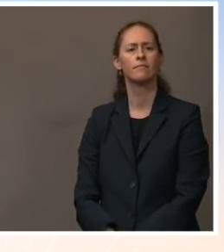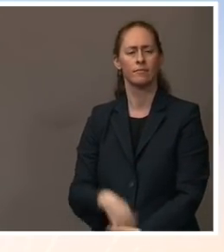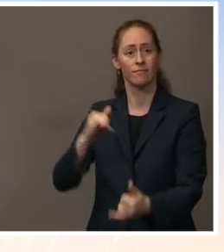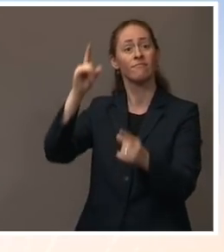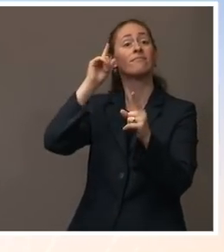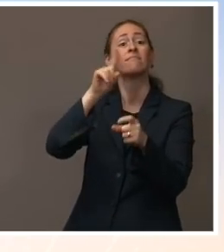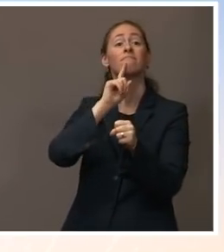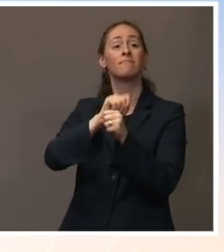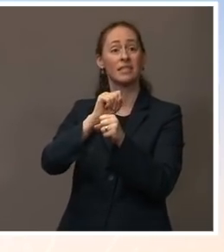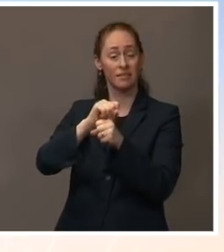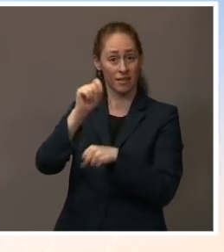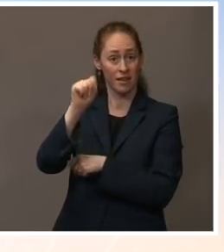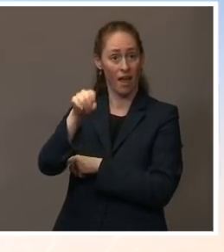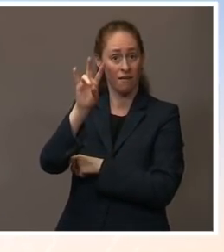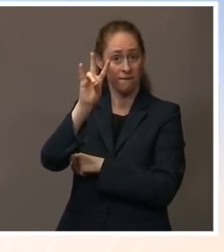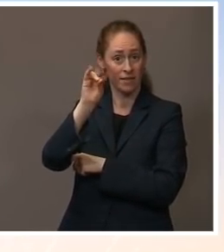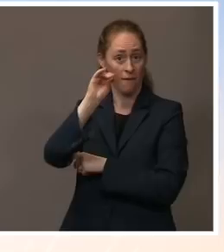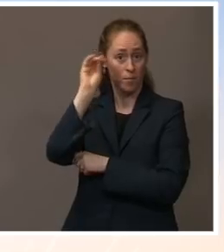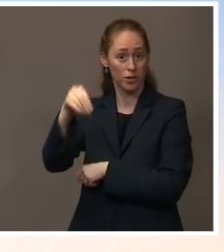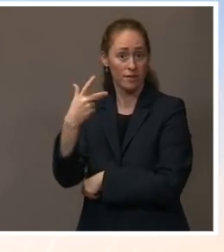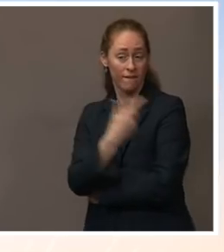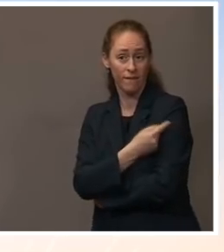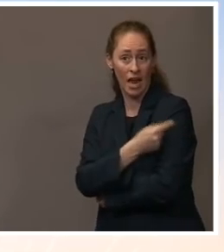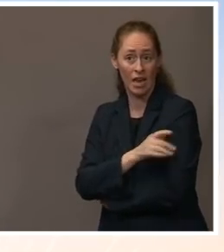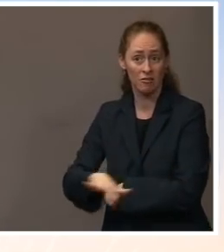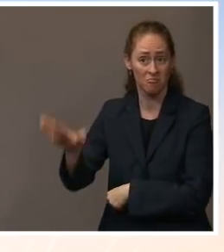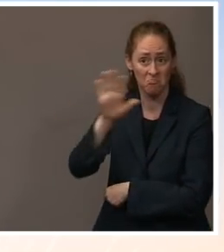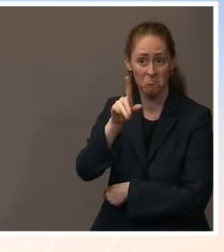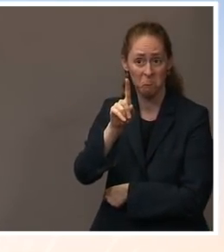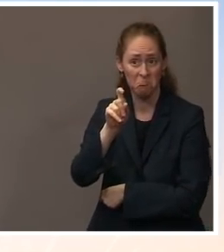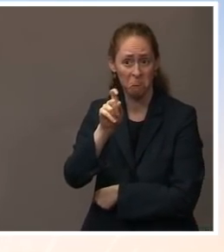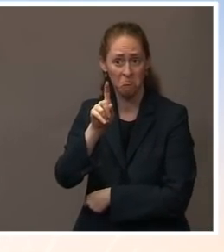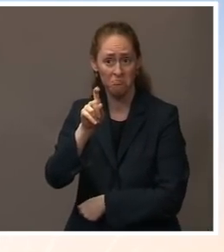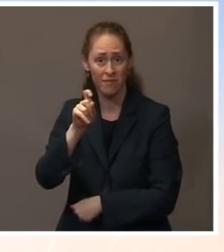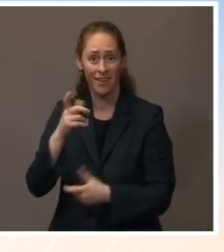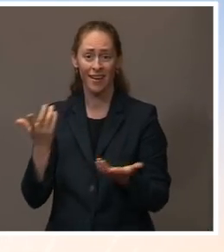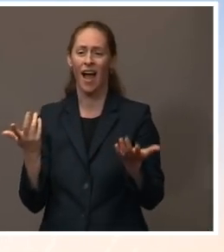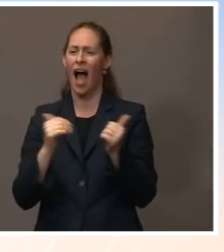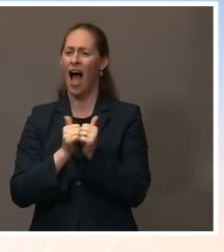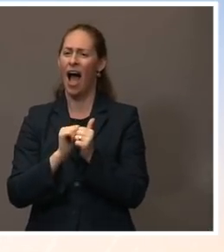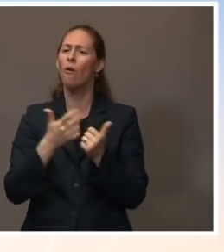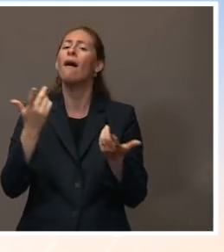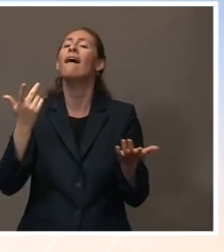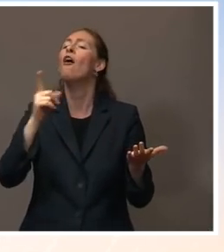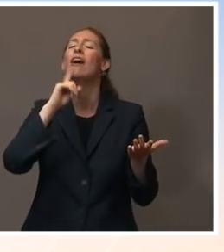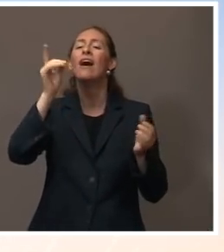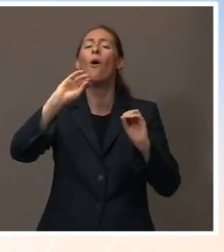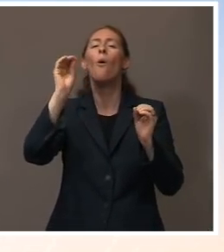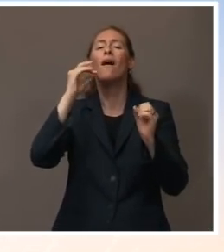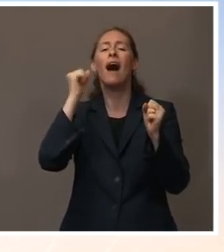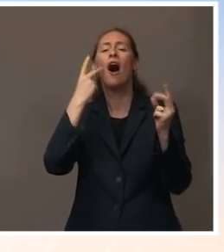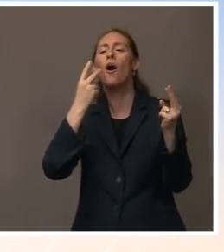first, there's no record -- there's no playbook for this. There's no record to look back and say, "These were the -- these were the goals